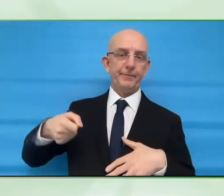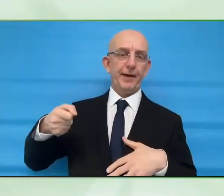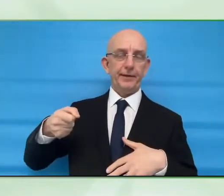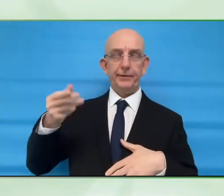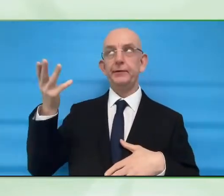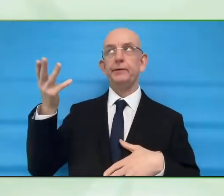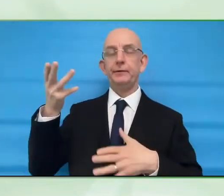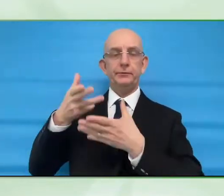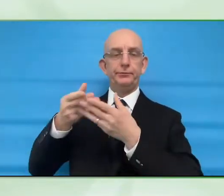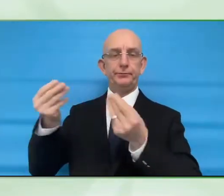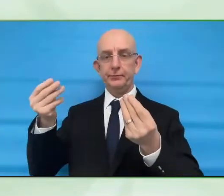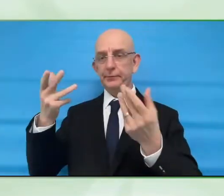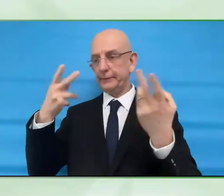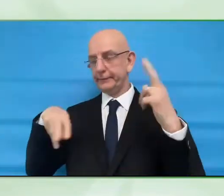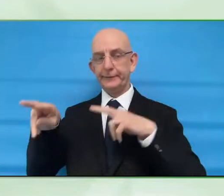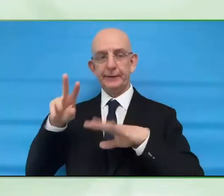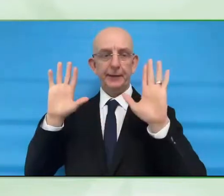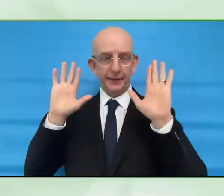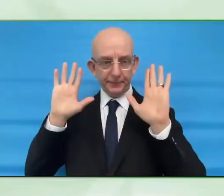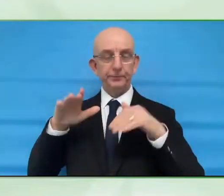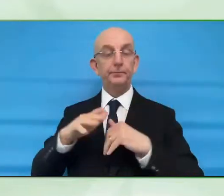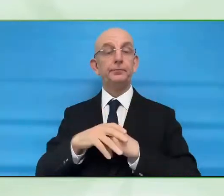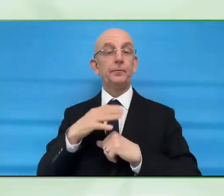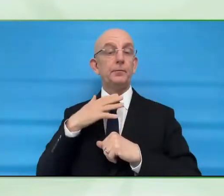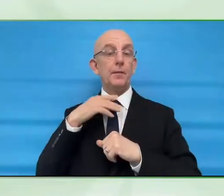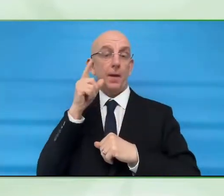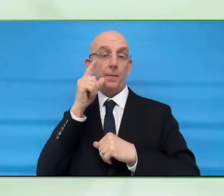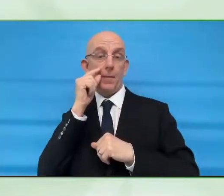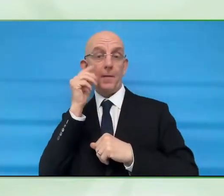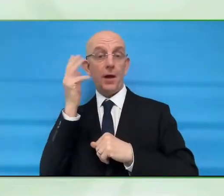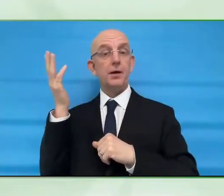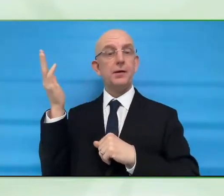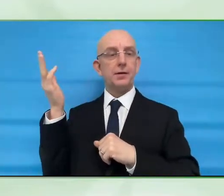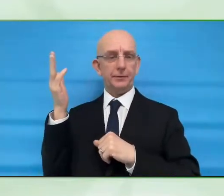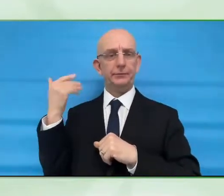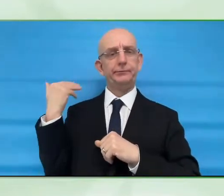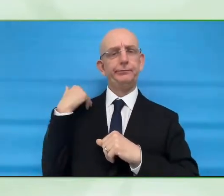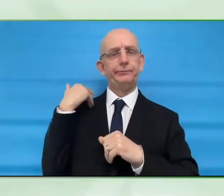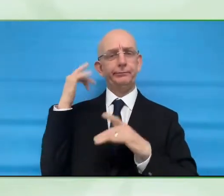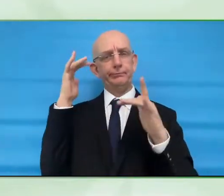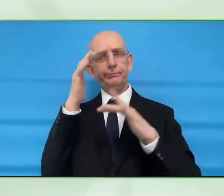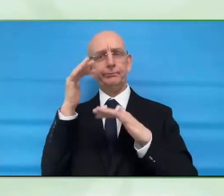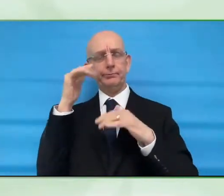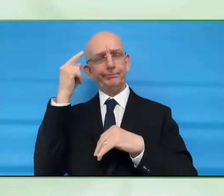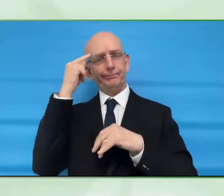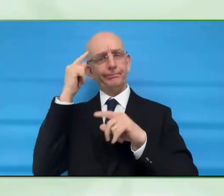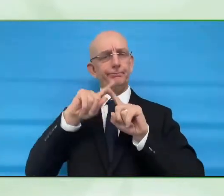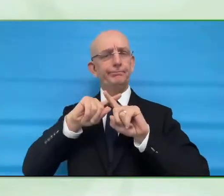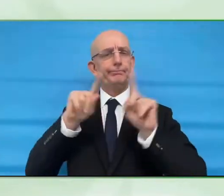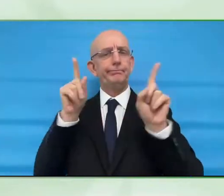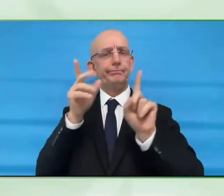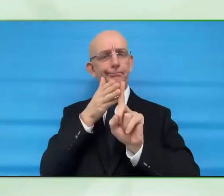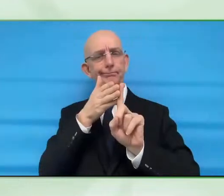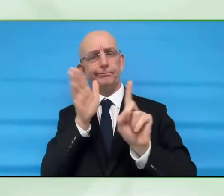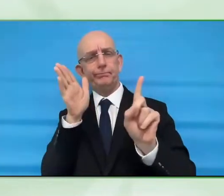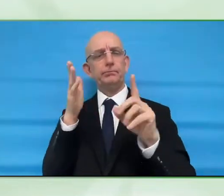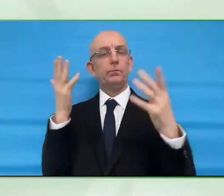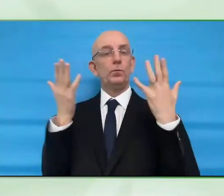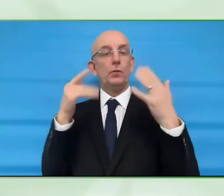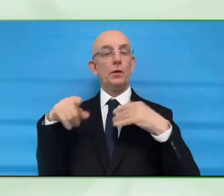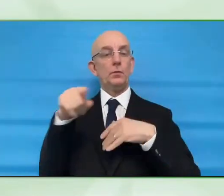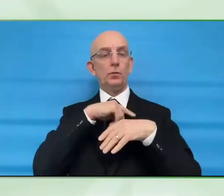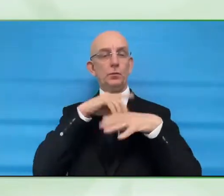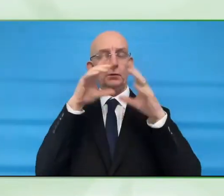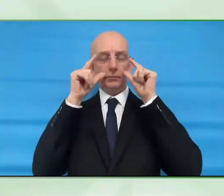of things and as I started teaching more and students have different abilities I learned